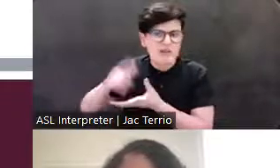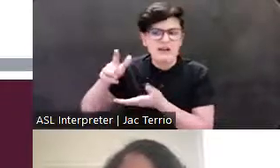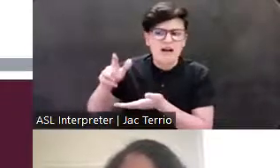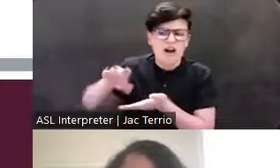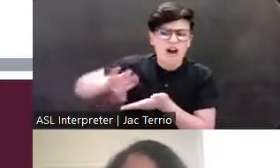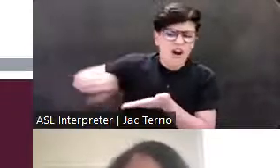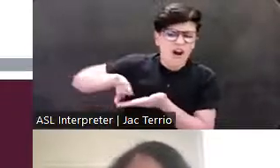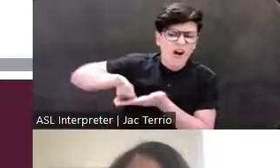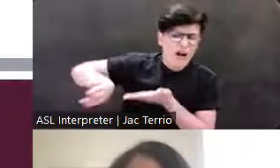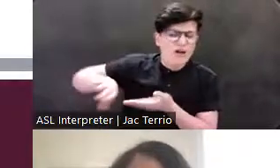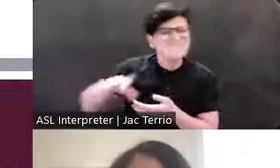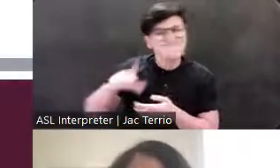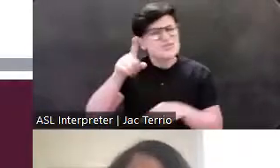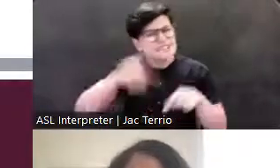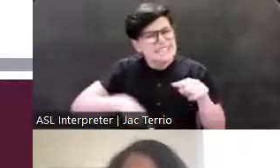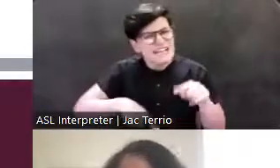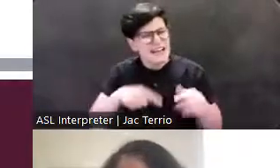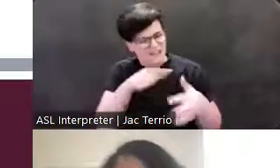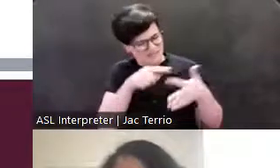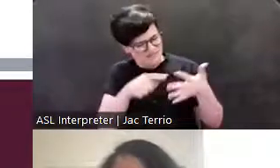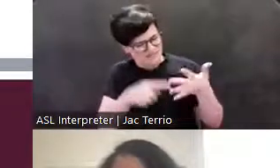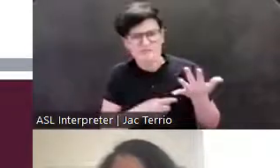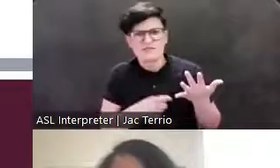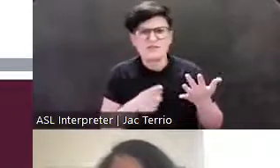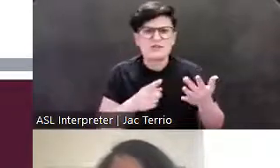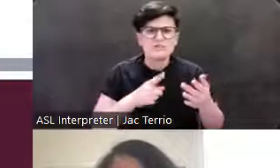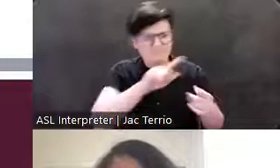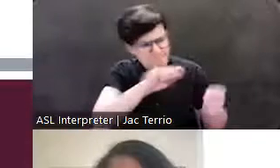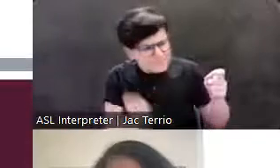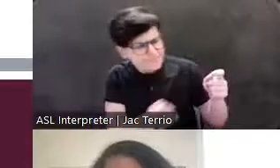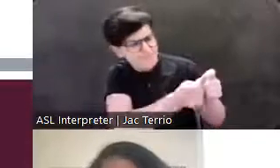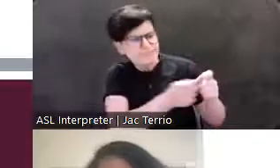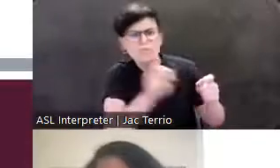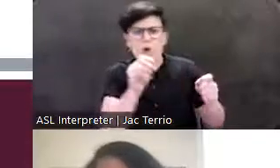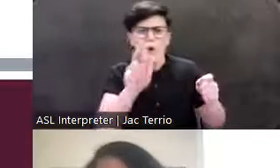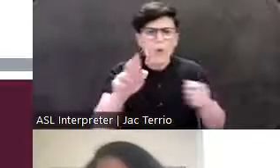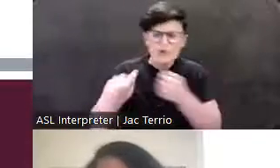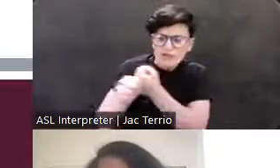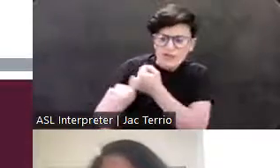You can't be retaliated against for threatened because you enforced your rights.